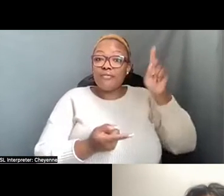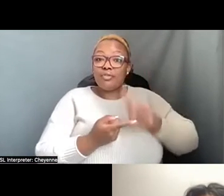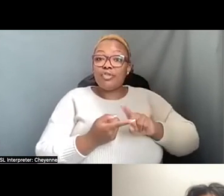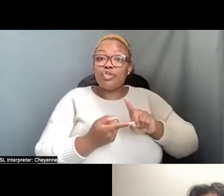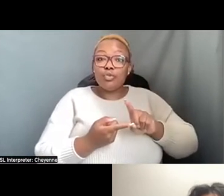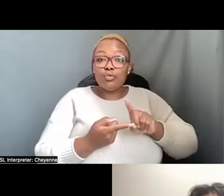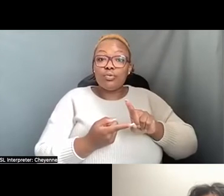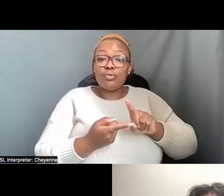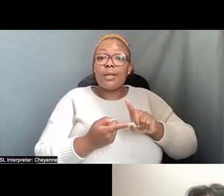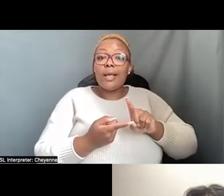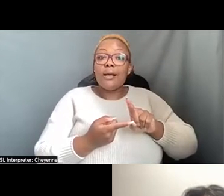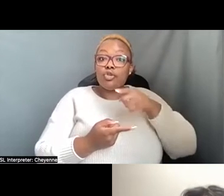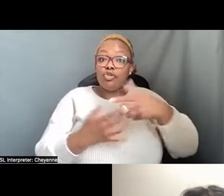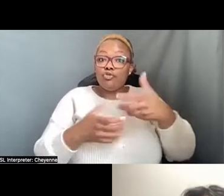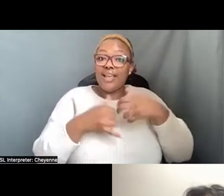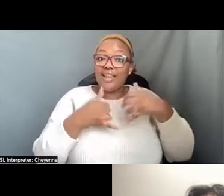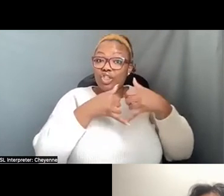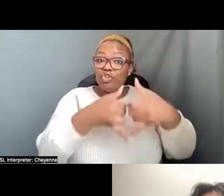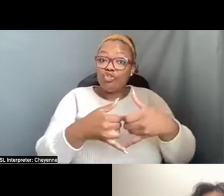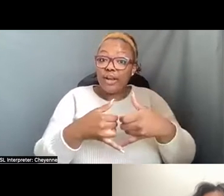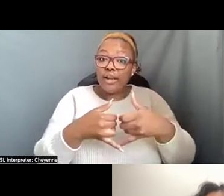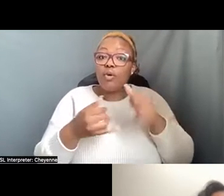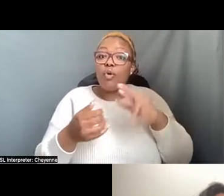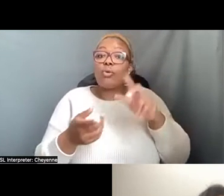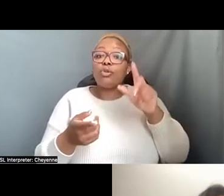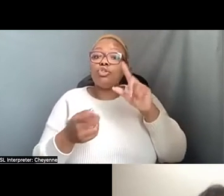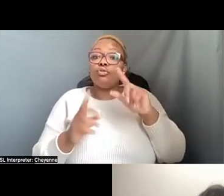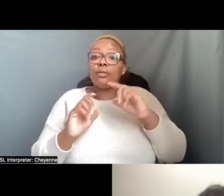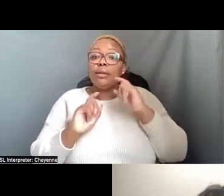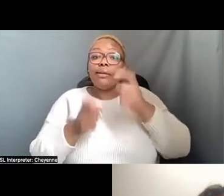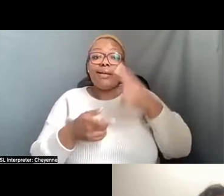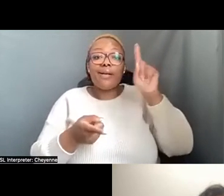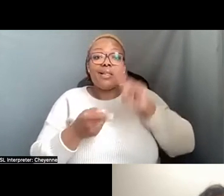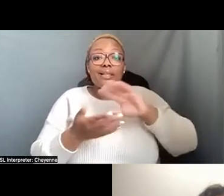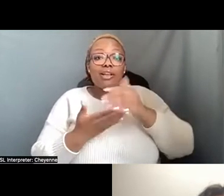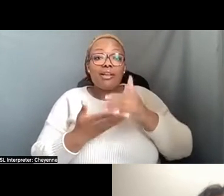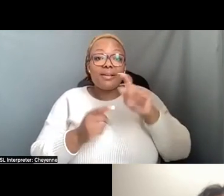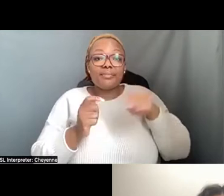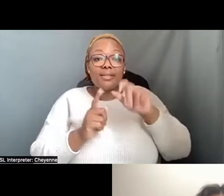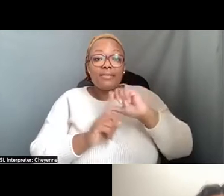Will you grant a lesser amount in certain circumstances? I can answer that one.